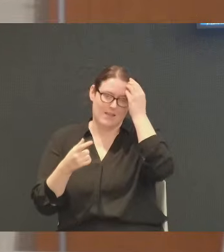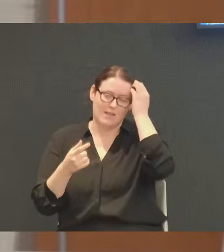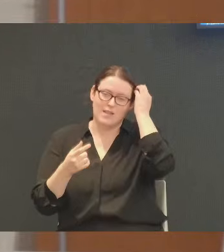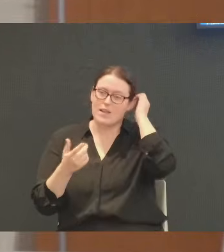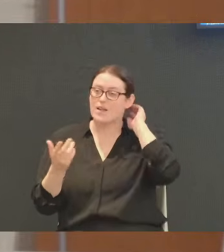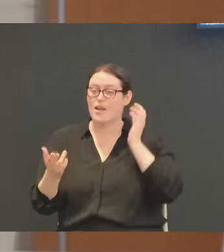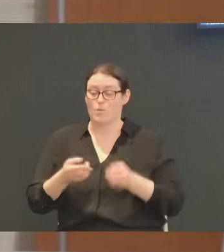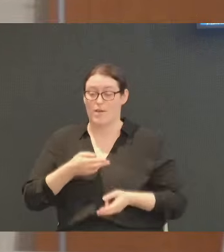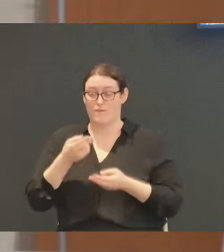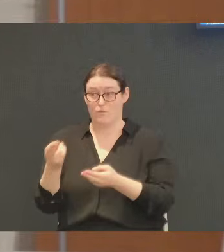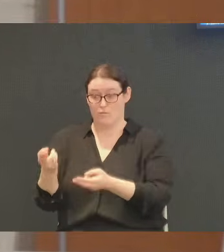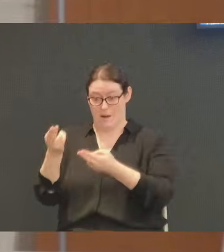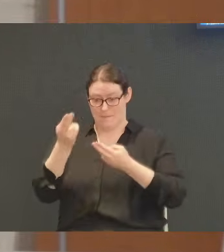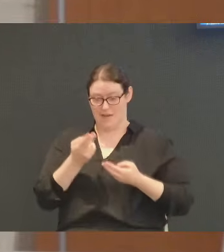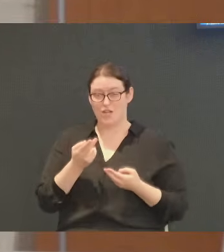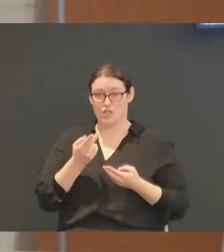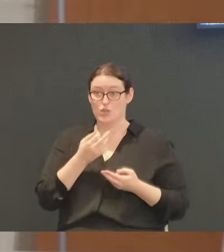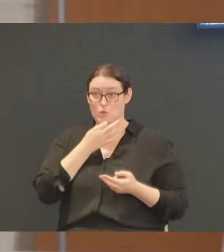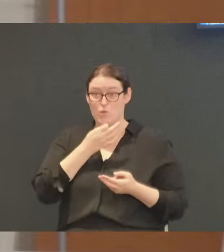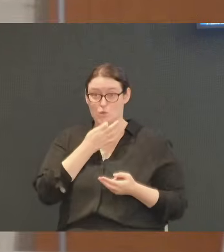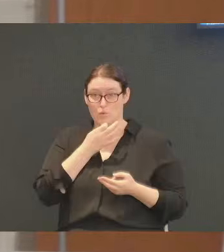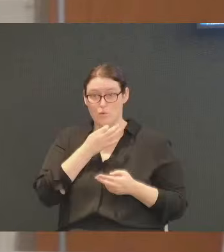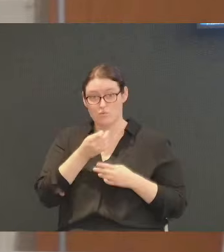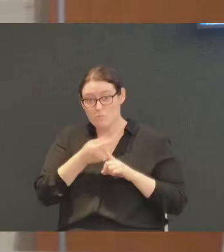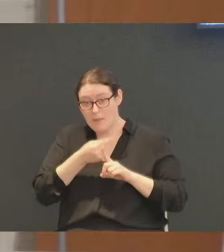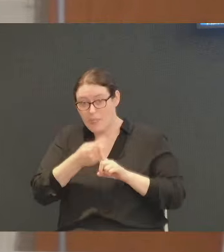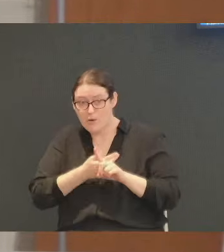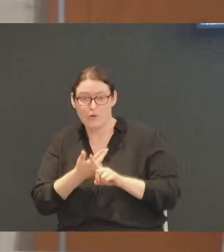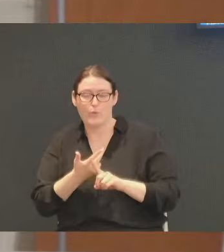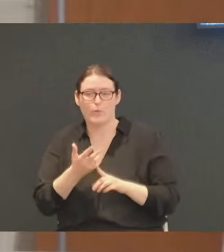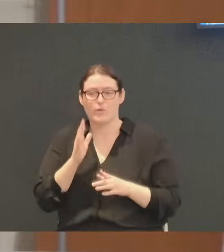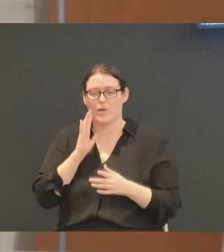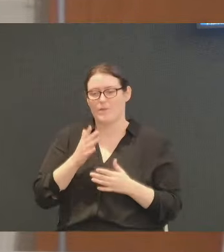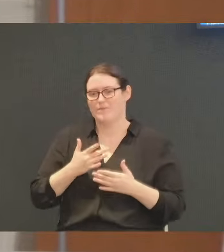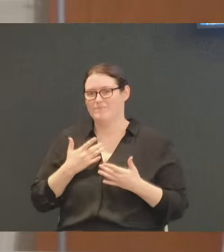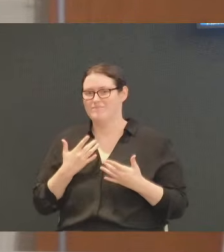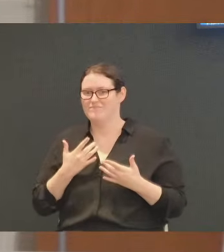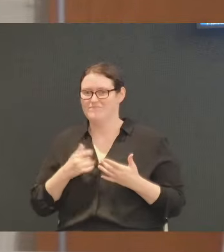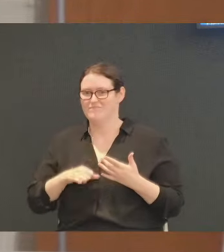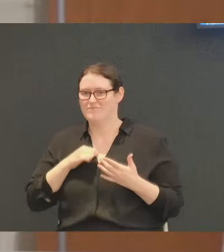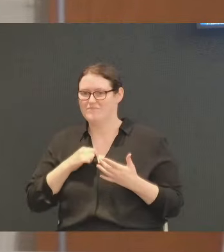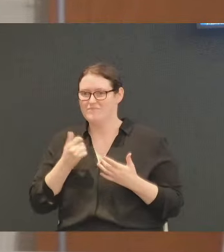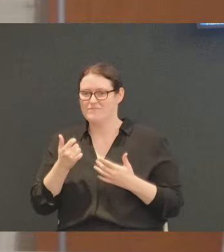here within the next couple months. Uh, so I was especially glad about the flag raising to honor